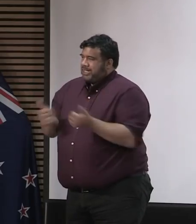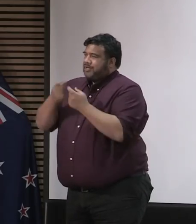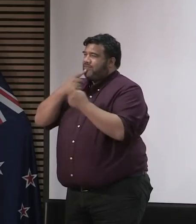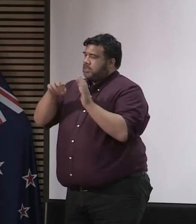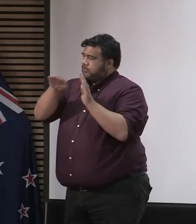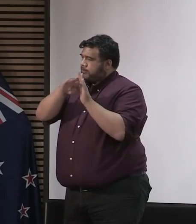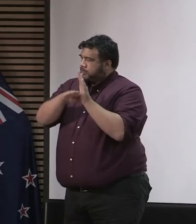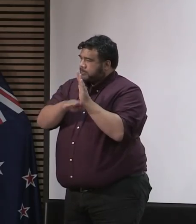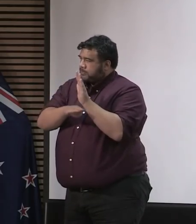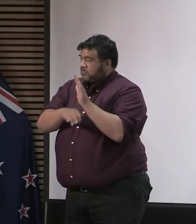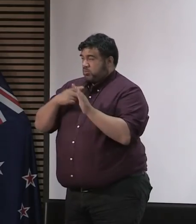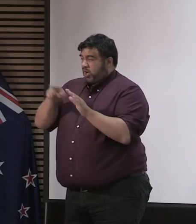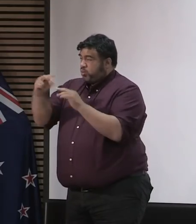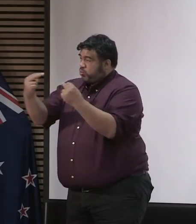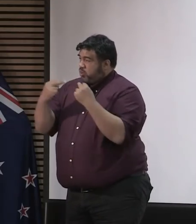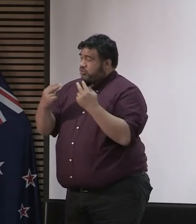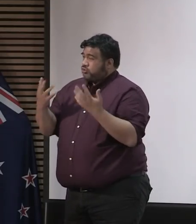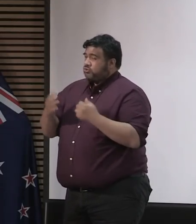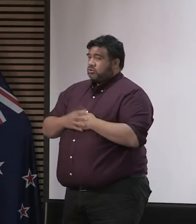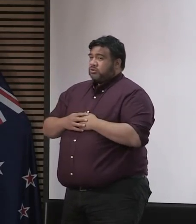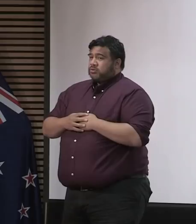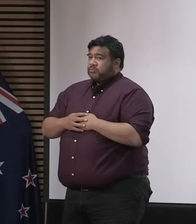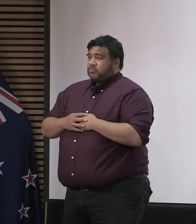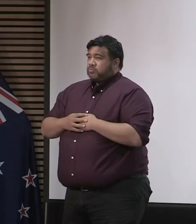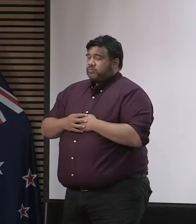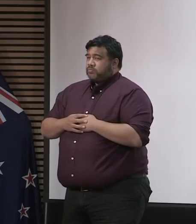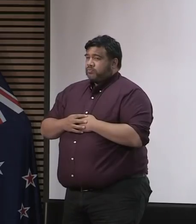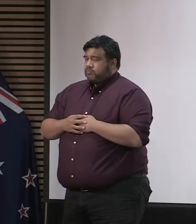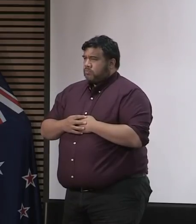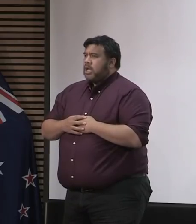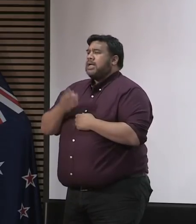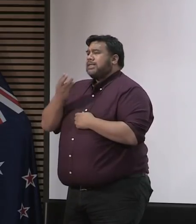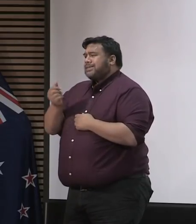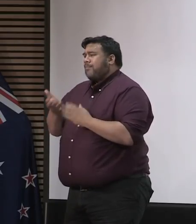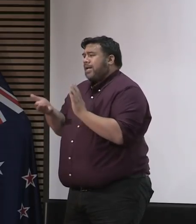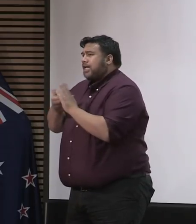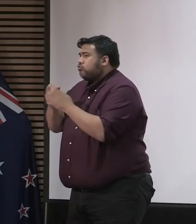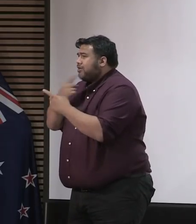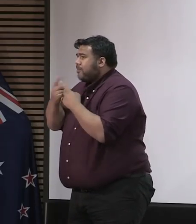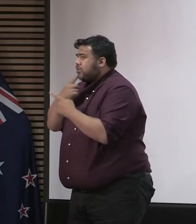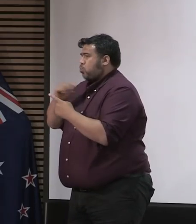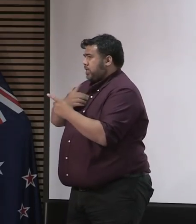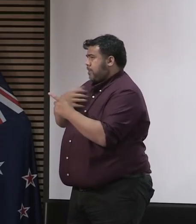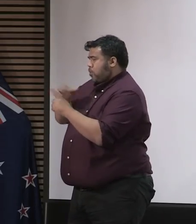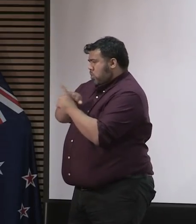It is continuing to be updated and communicated, as there were some smaller pieces of work that we needed further advice on.